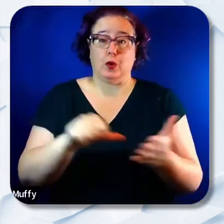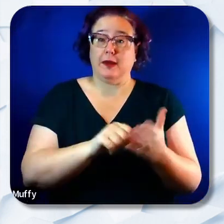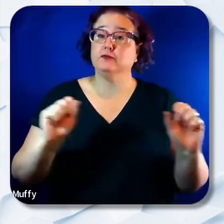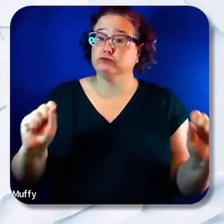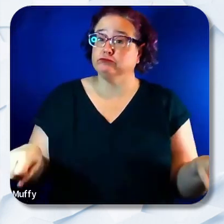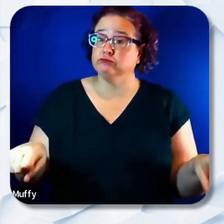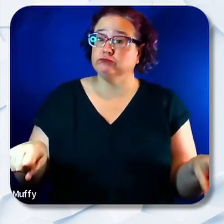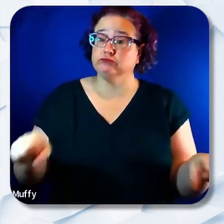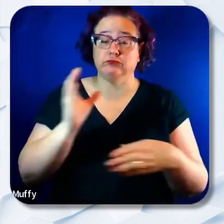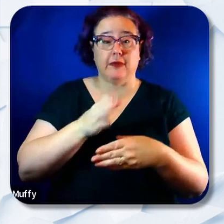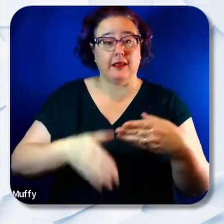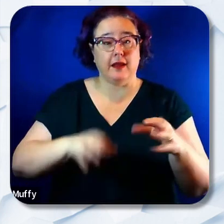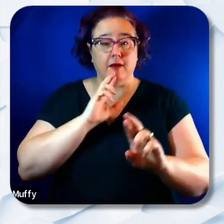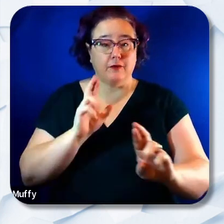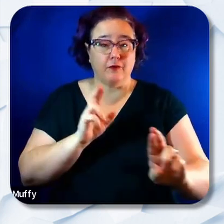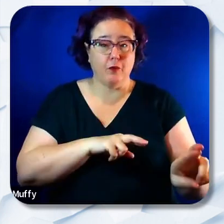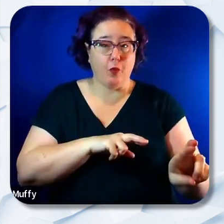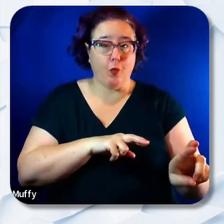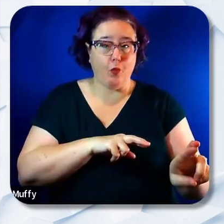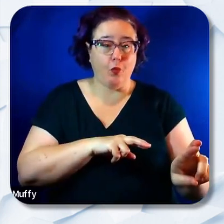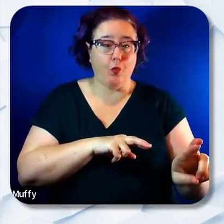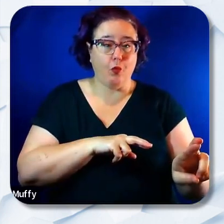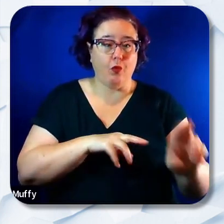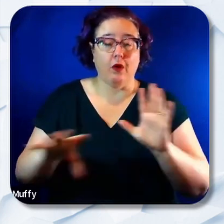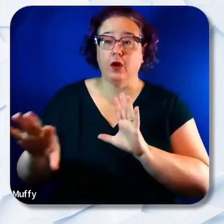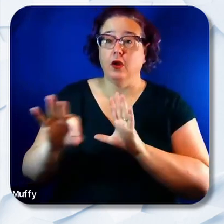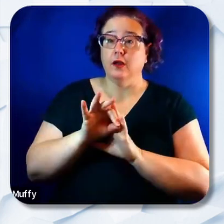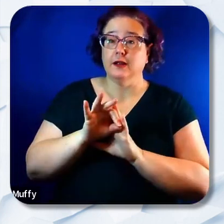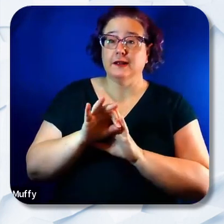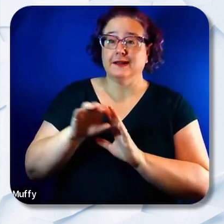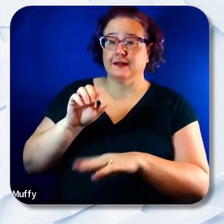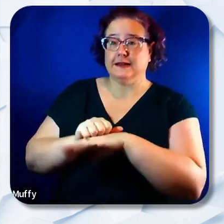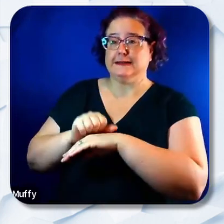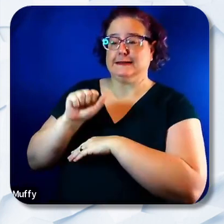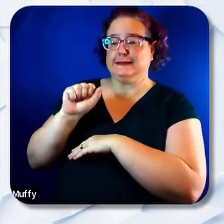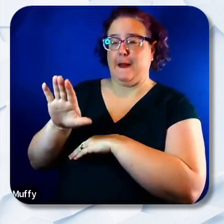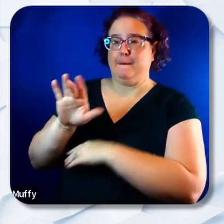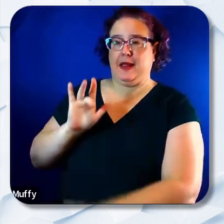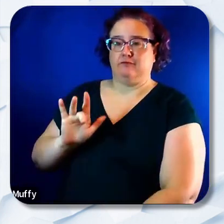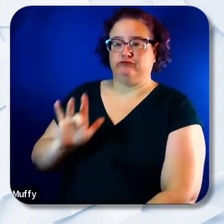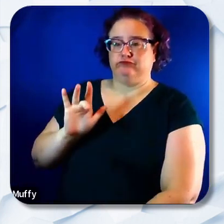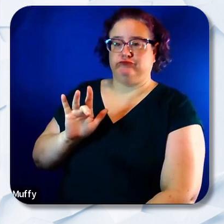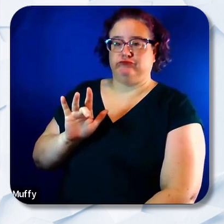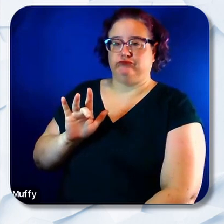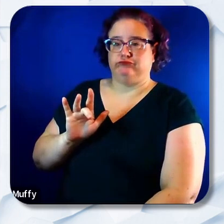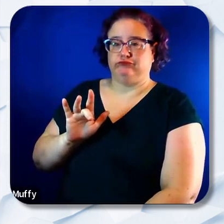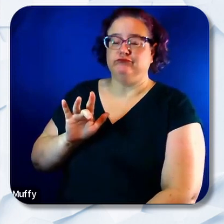At the end of the report, you must select the Submit button to finalize your submission.